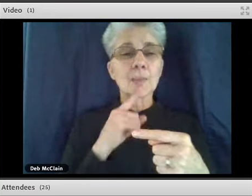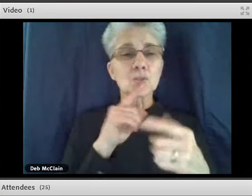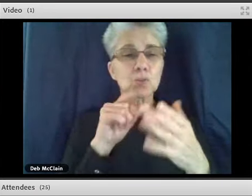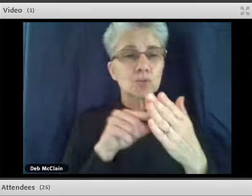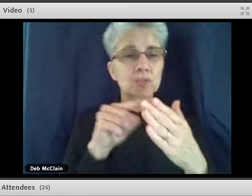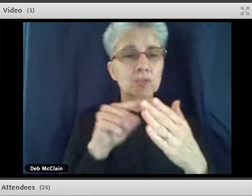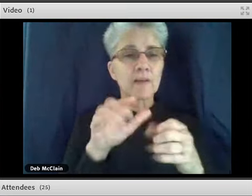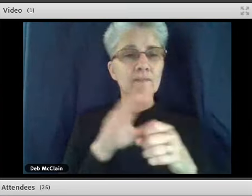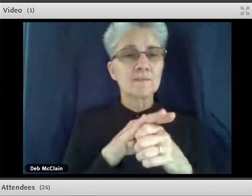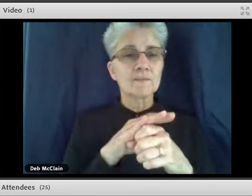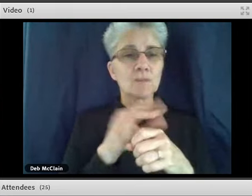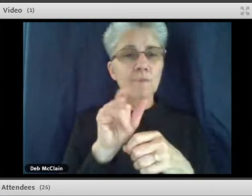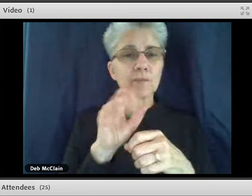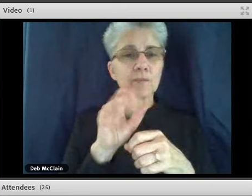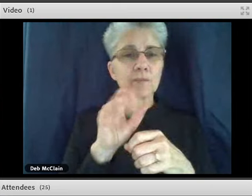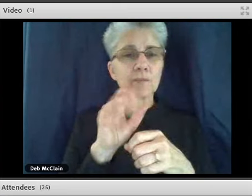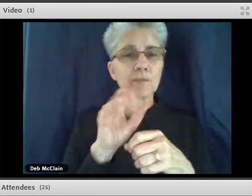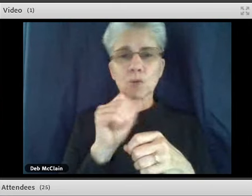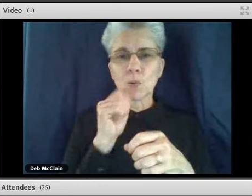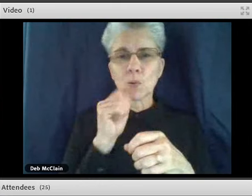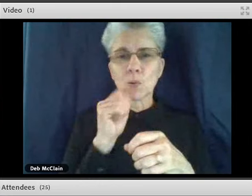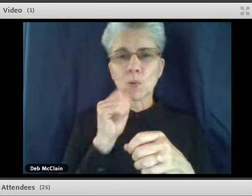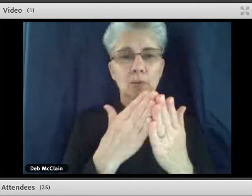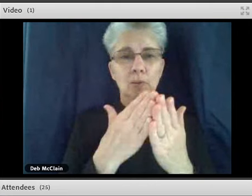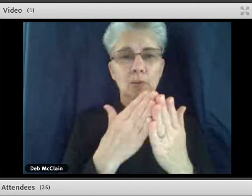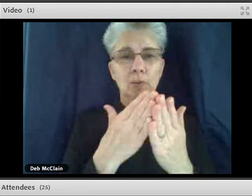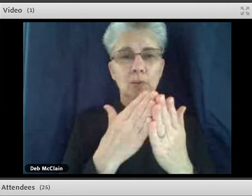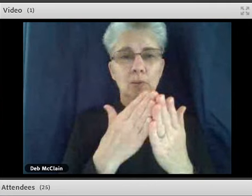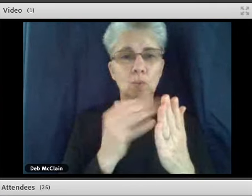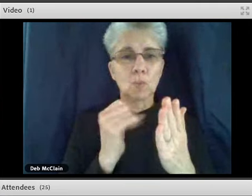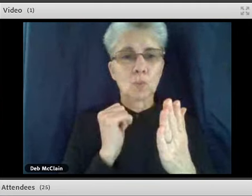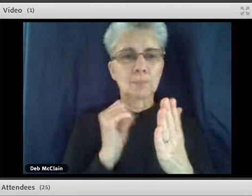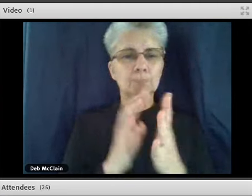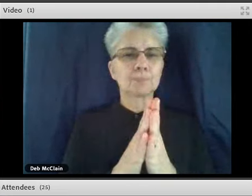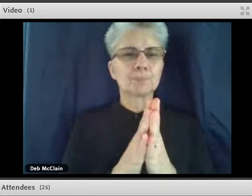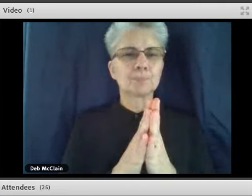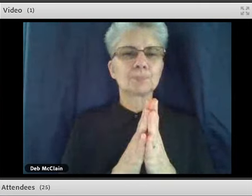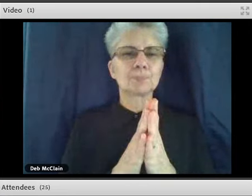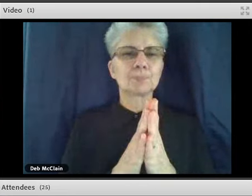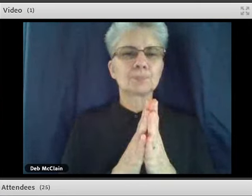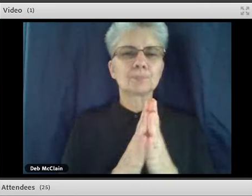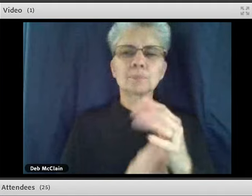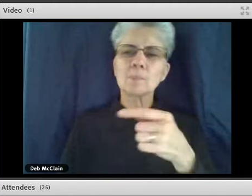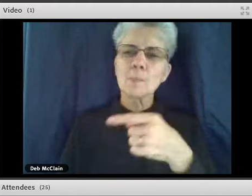For Google advanced search on books, you want to make sure that you click on "full view only," or you won't get the full book.